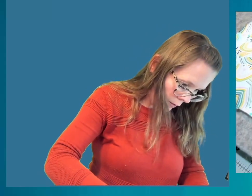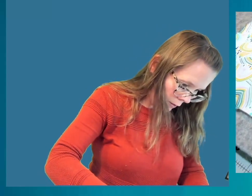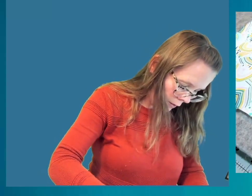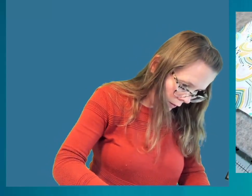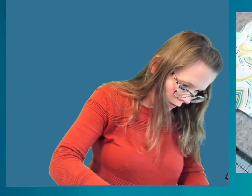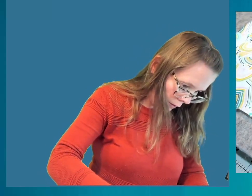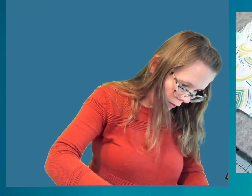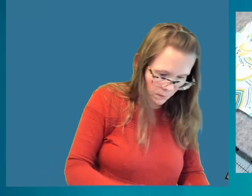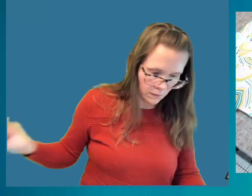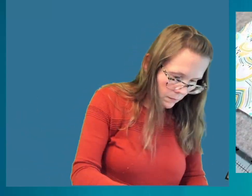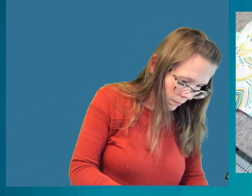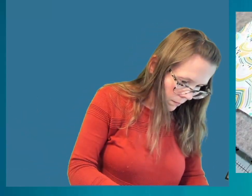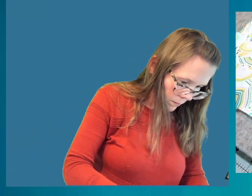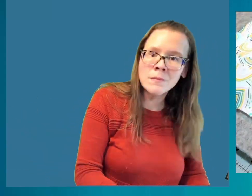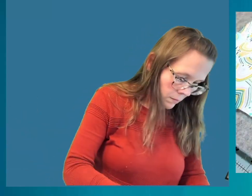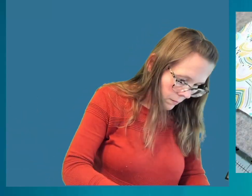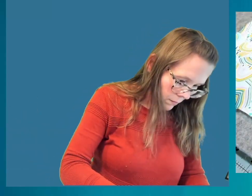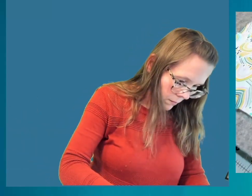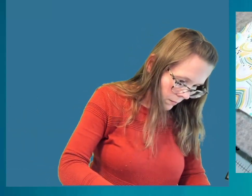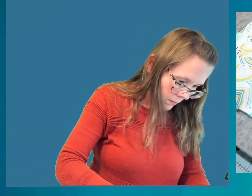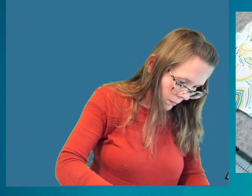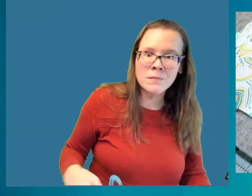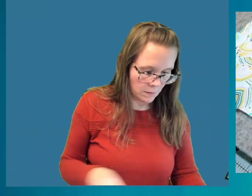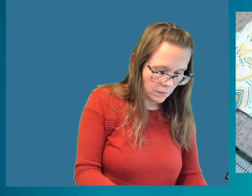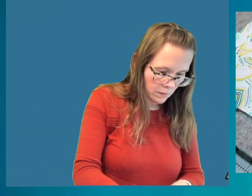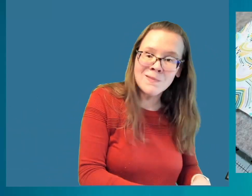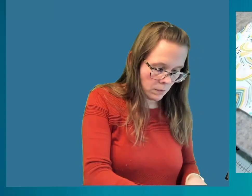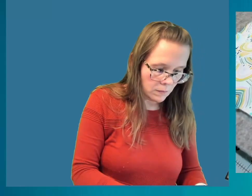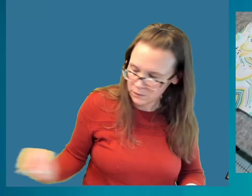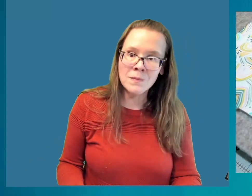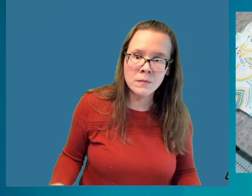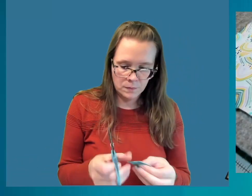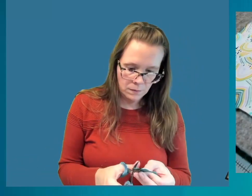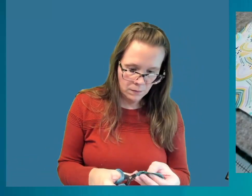um, and I use my scissors for this part even though there's paper involved. Uh,